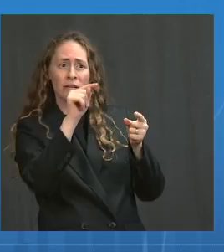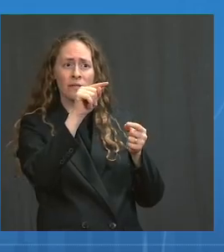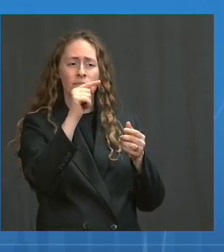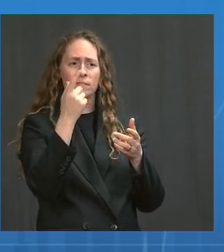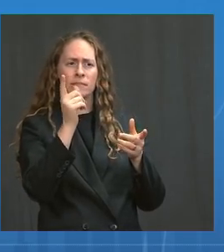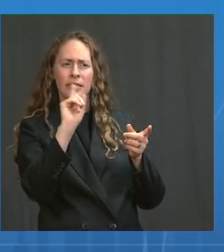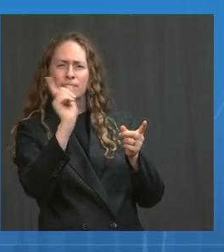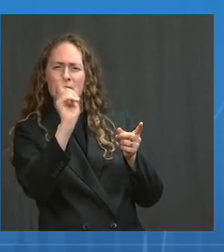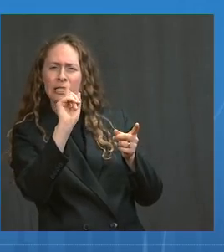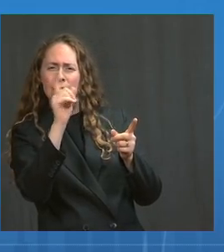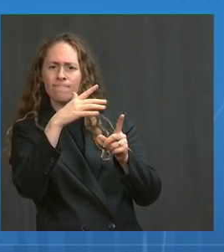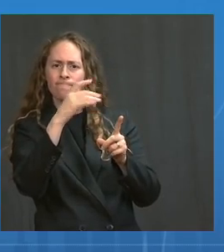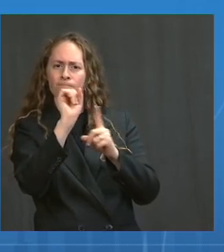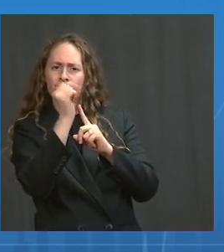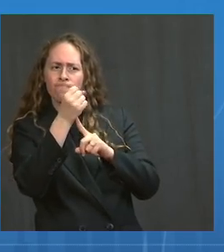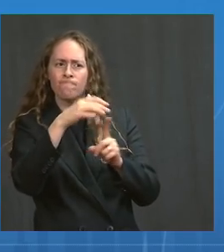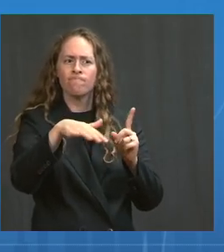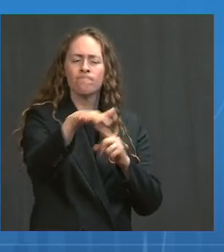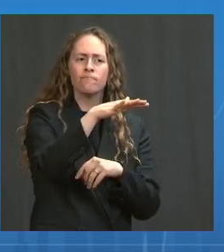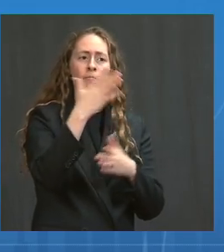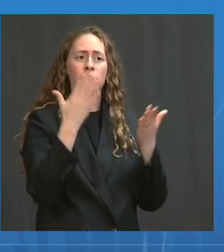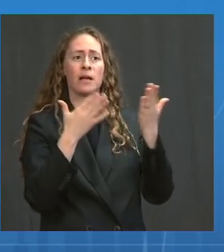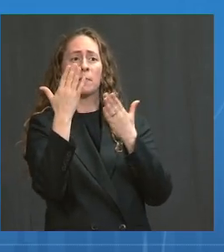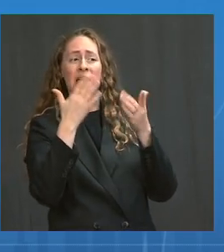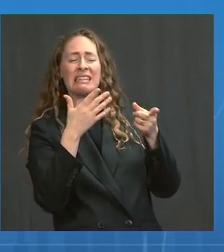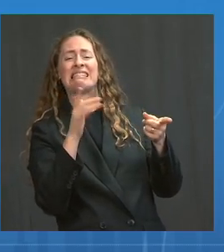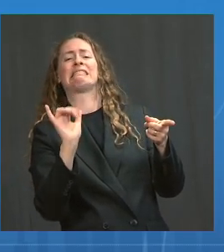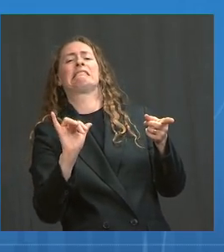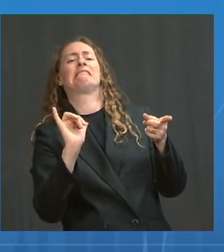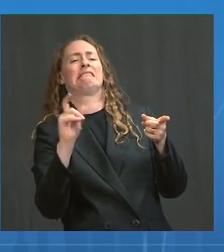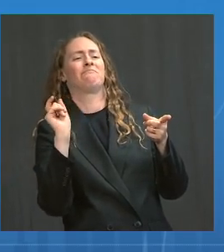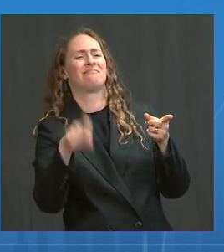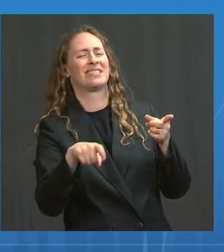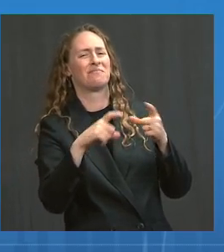will make recommendations or not according to the local situation.